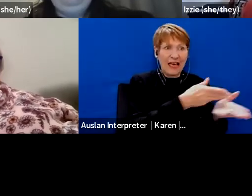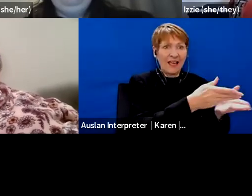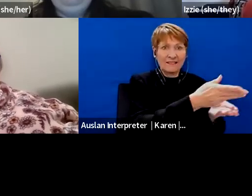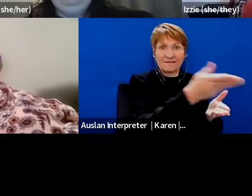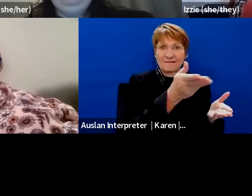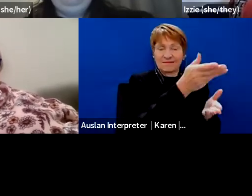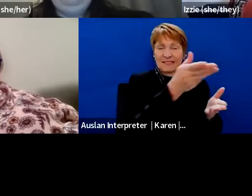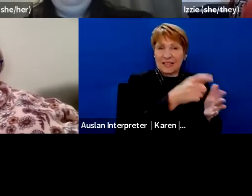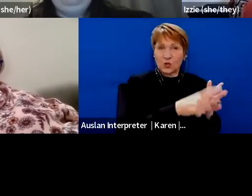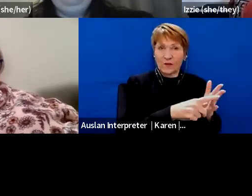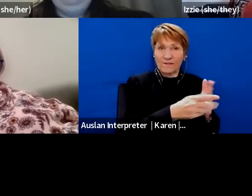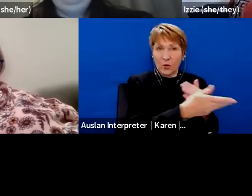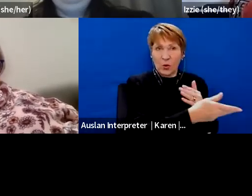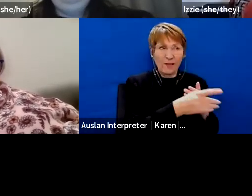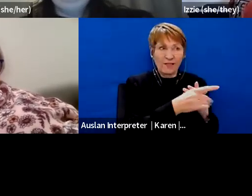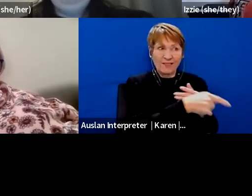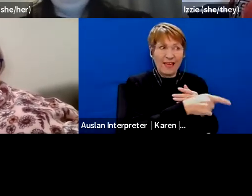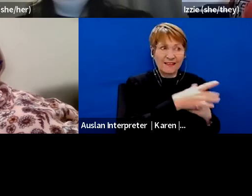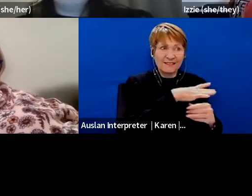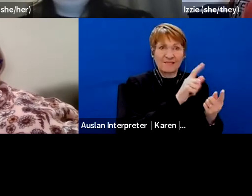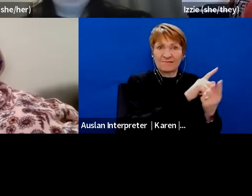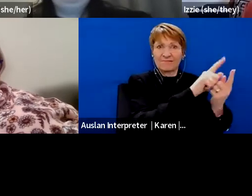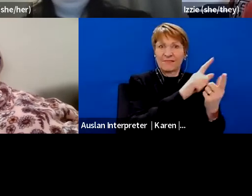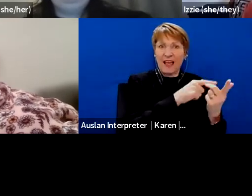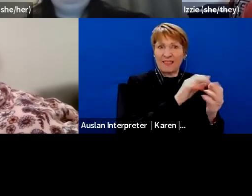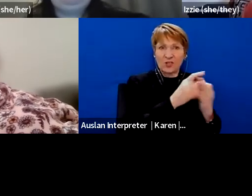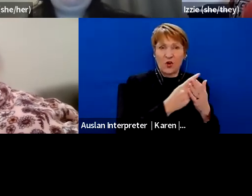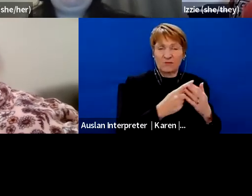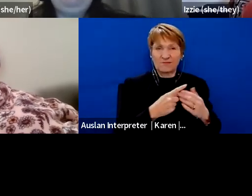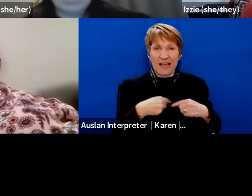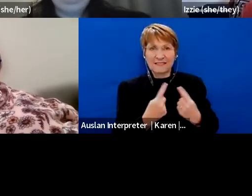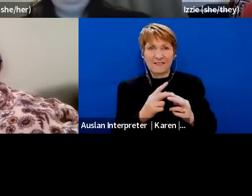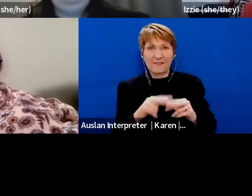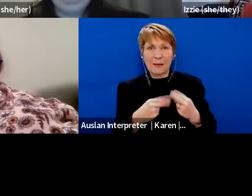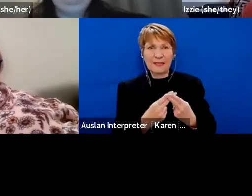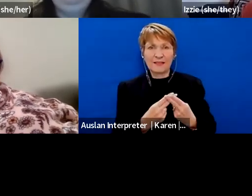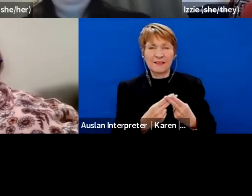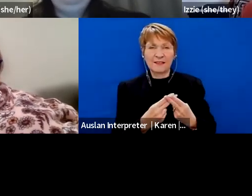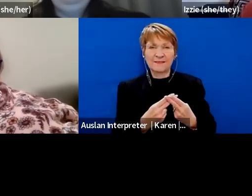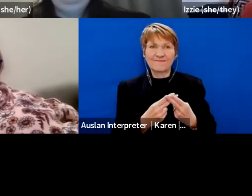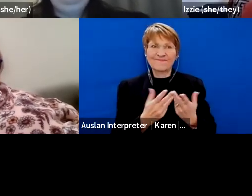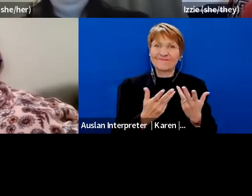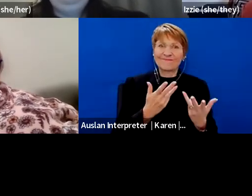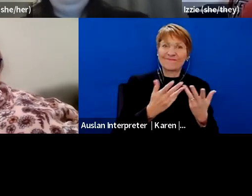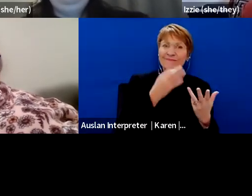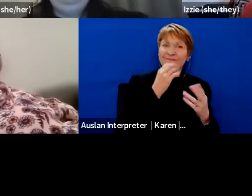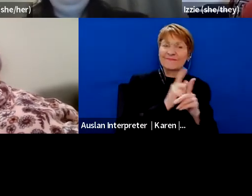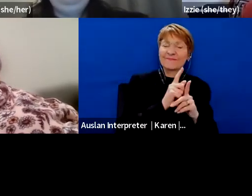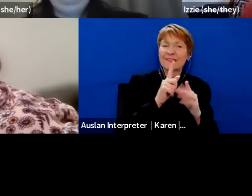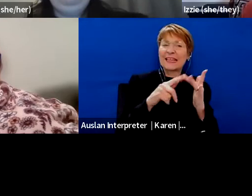to do that for her but they have to, they've got to have a bigger circle than just us. So, like you were saying is you know you need to be able to.